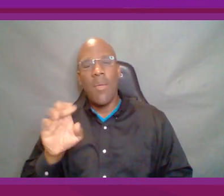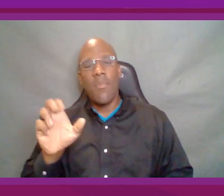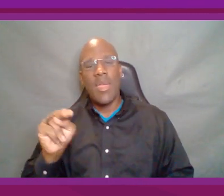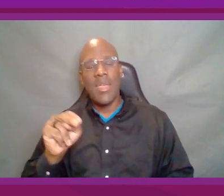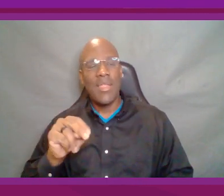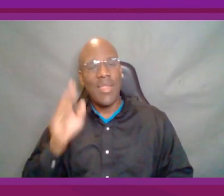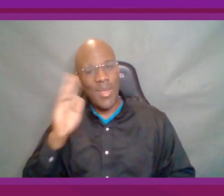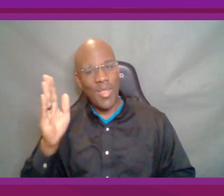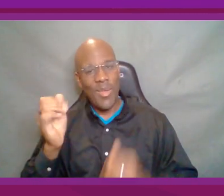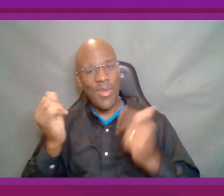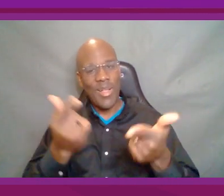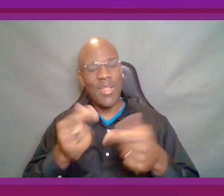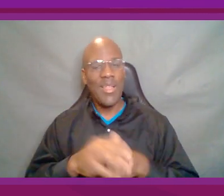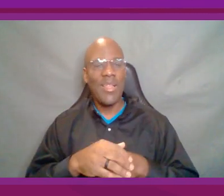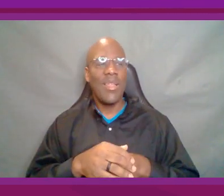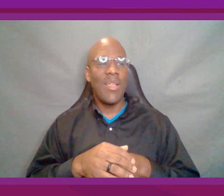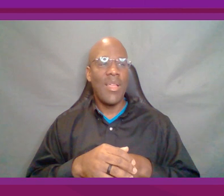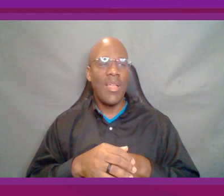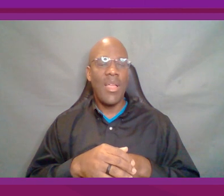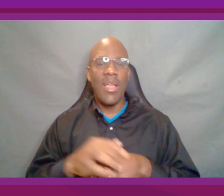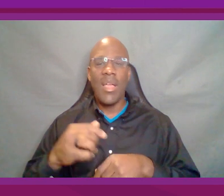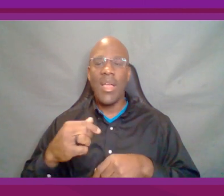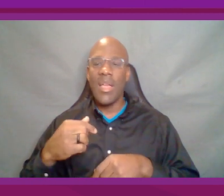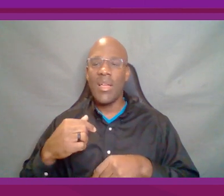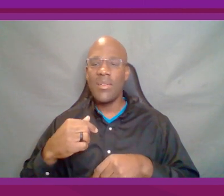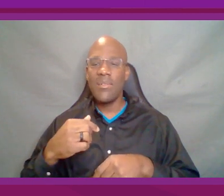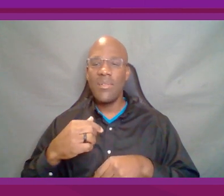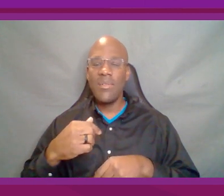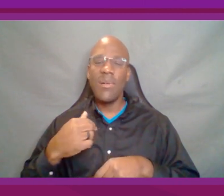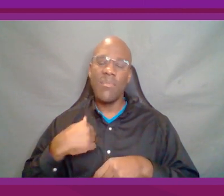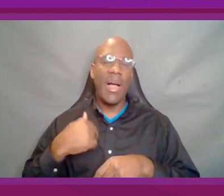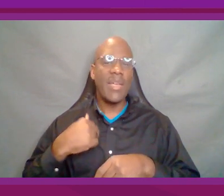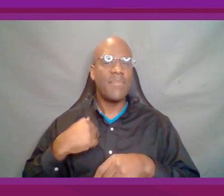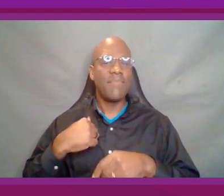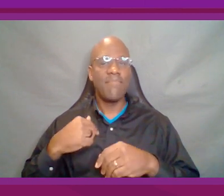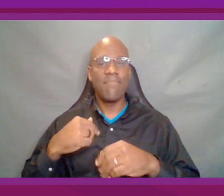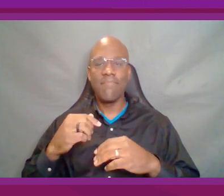Personally, in my personal lived experience, over my journey of 20 years I have learned